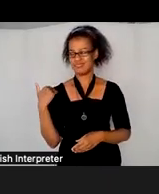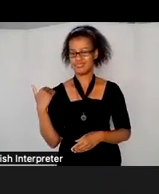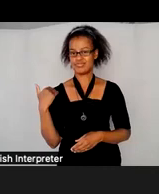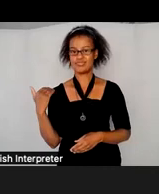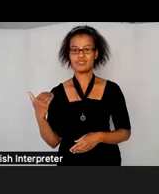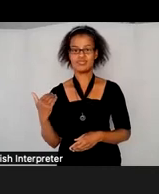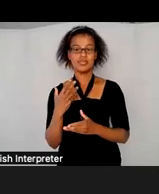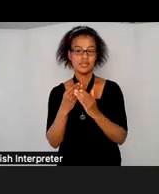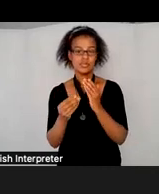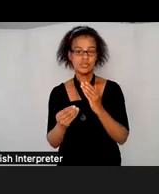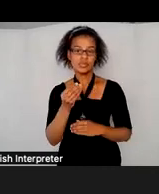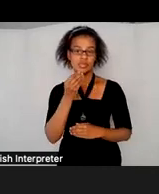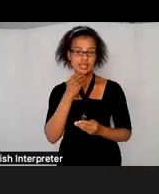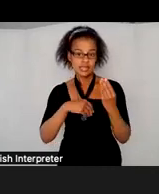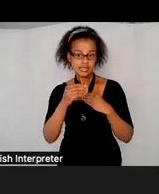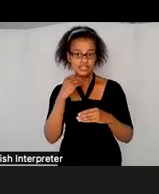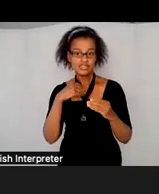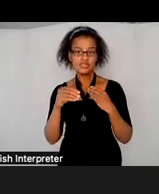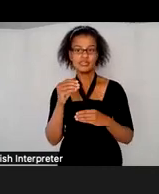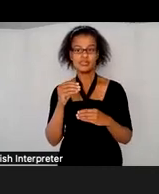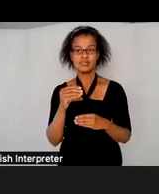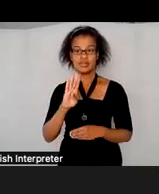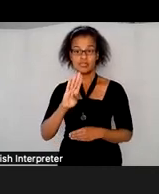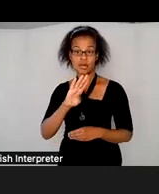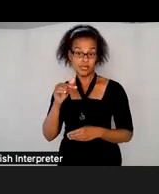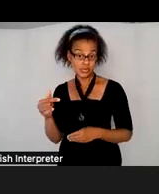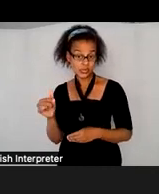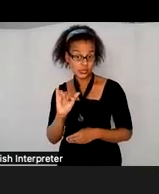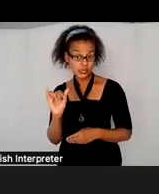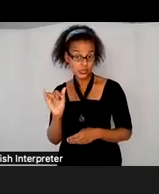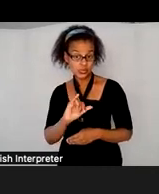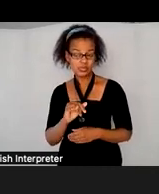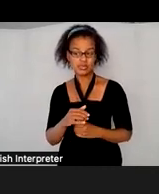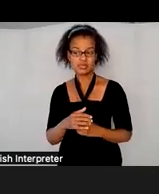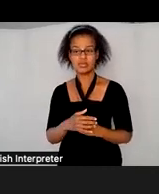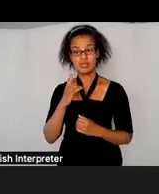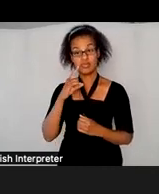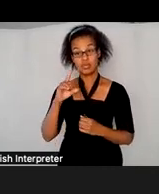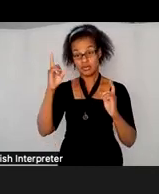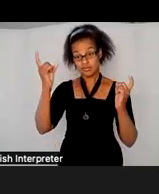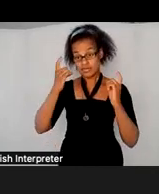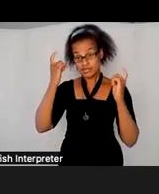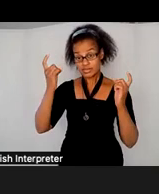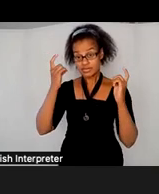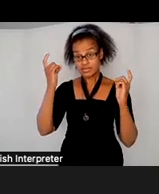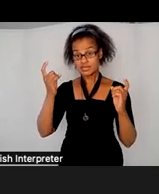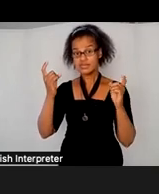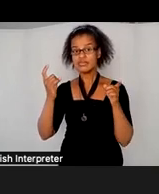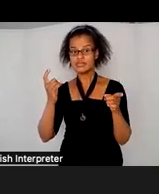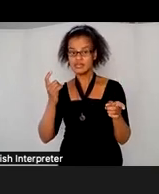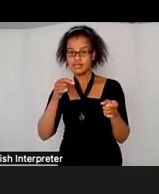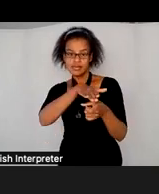And even when we have our festivals we have, we've used that space as a platform for for